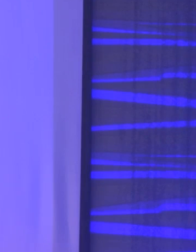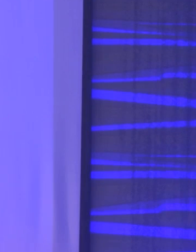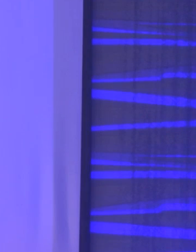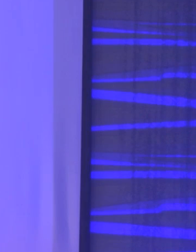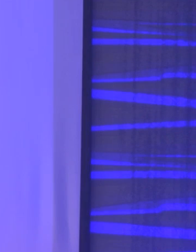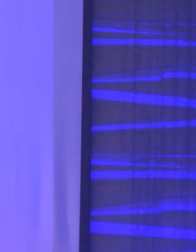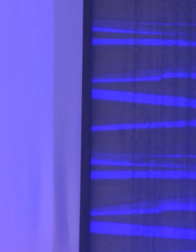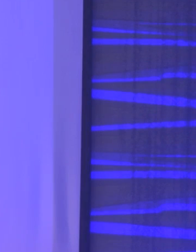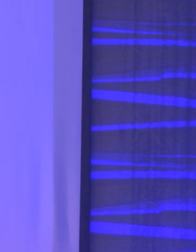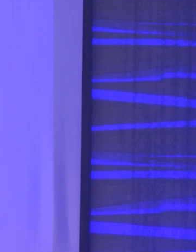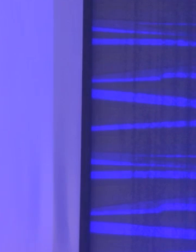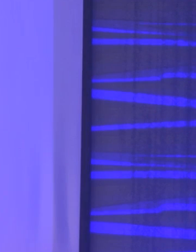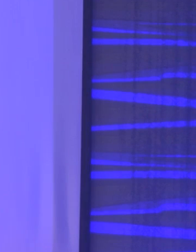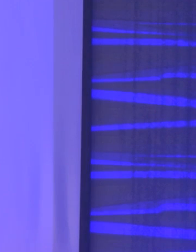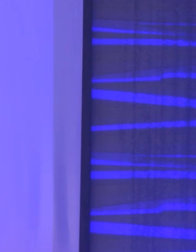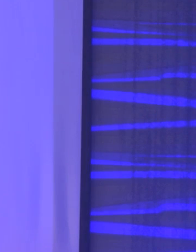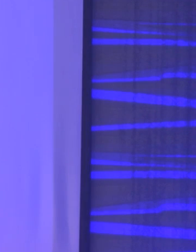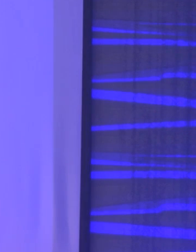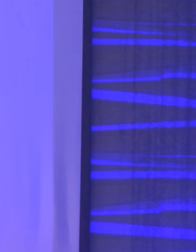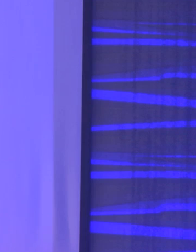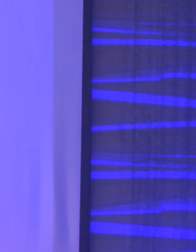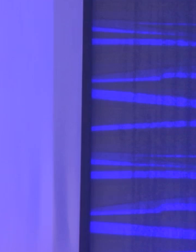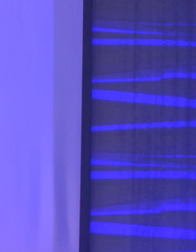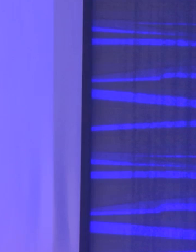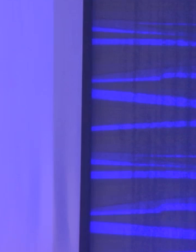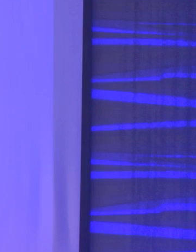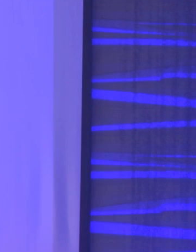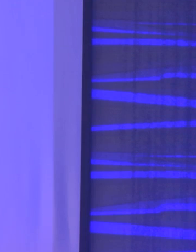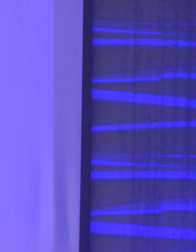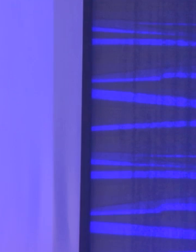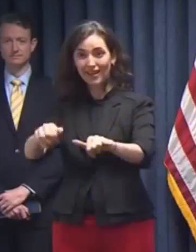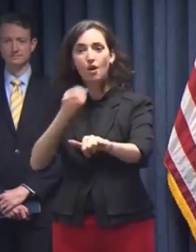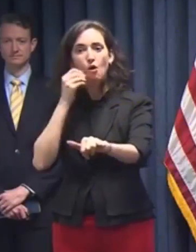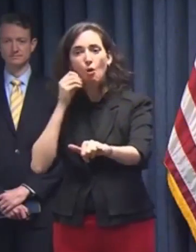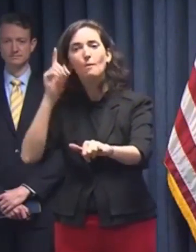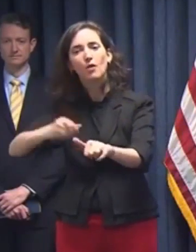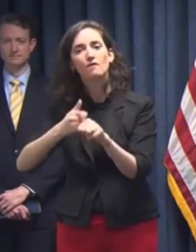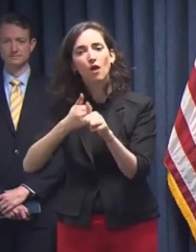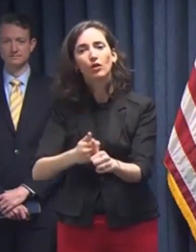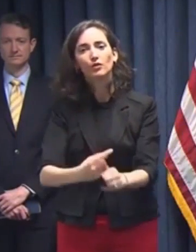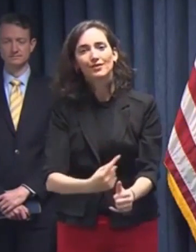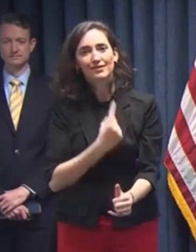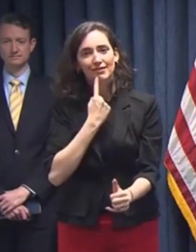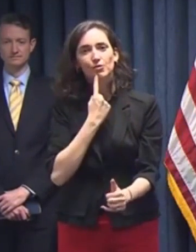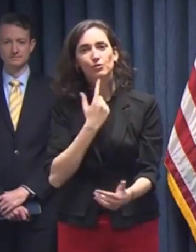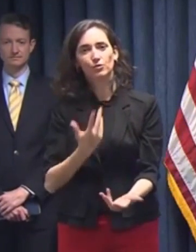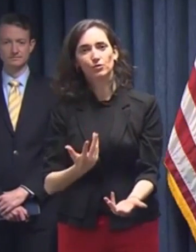AREAS OTHER THAN HOSPITALS.FOX 44'S JONAH GILMORE DETAILS THE PLAN THAT WE COULD SEE VERY SOON. "There's been a lot of